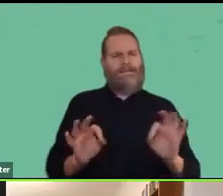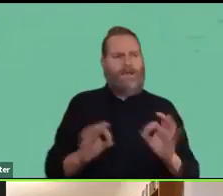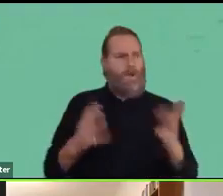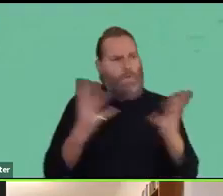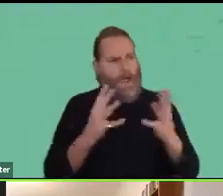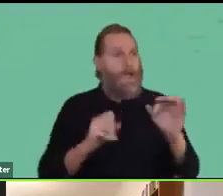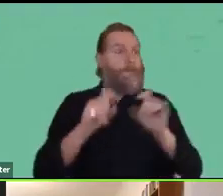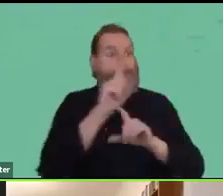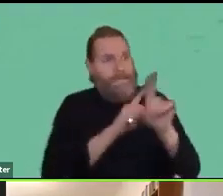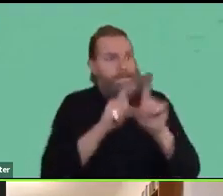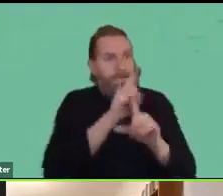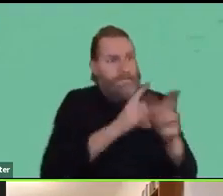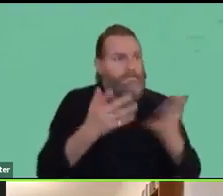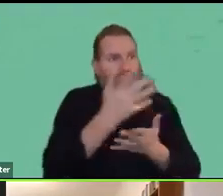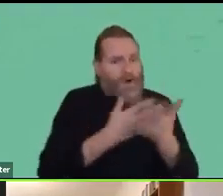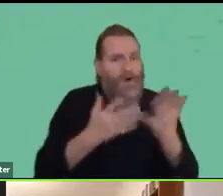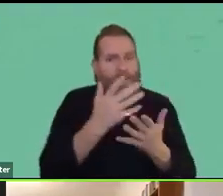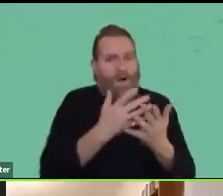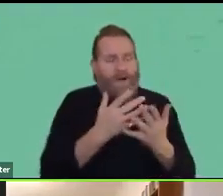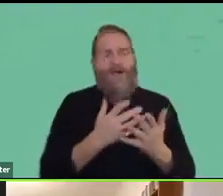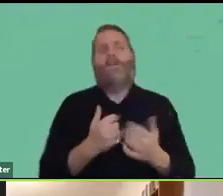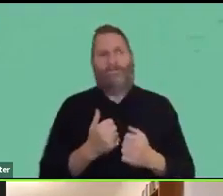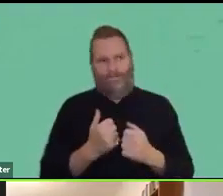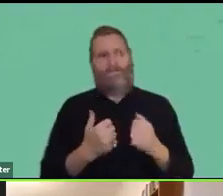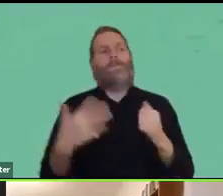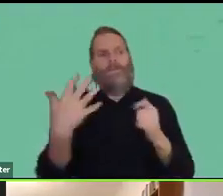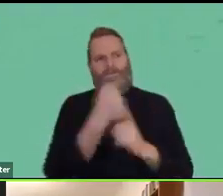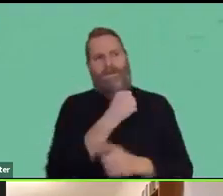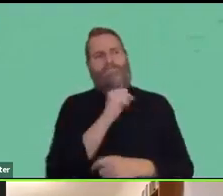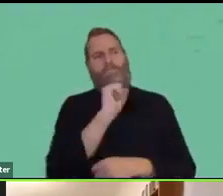so that's told us something really important. I think lots of people are on our side